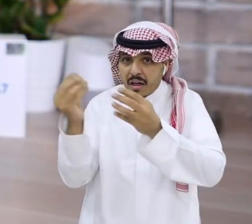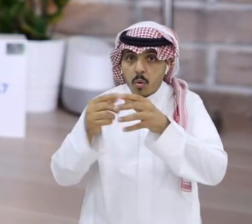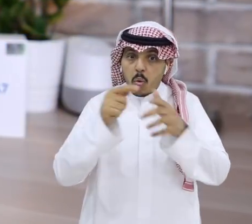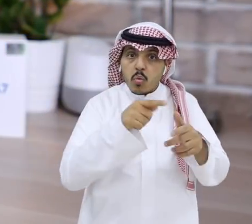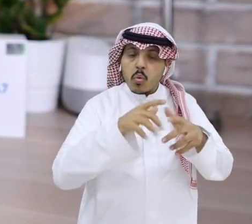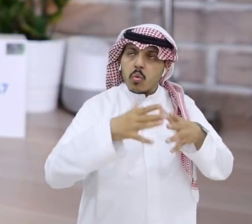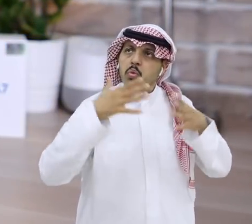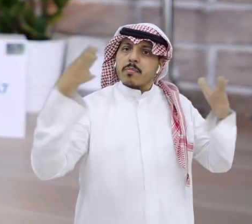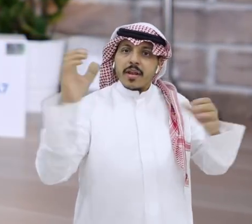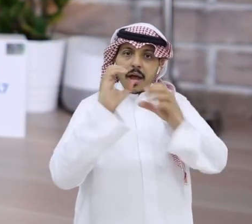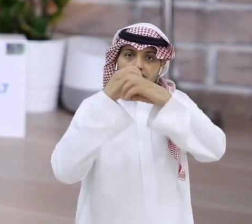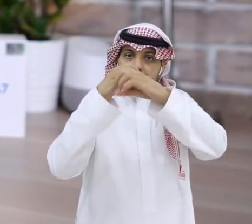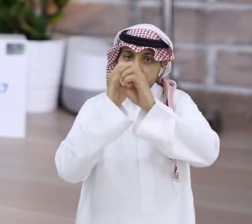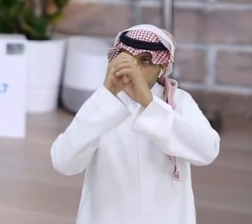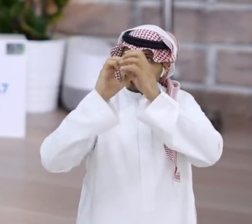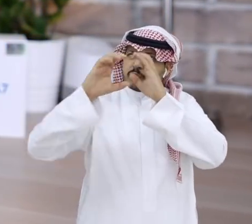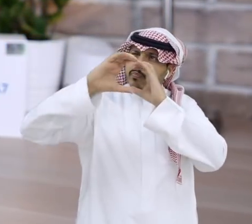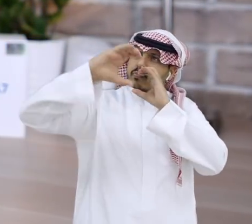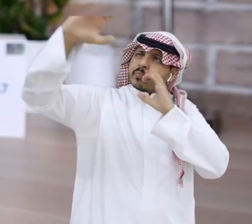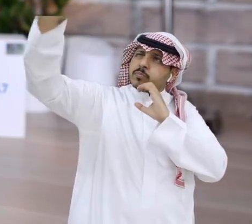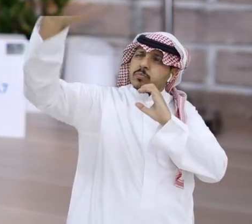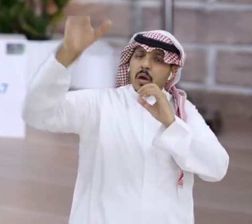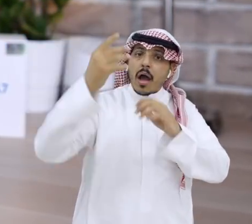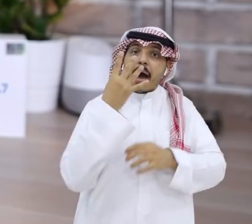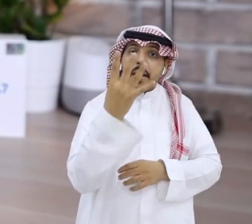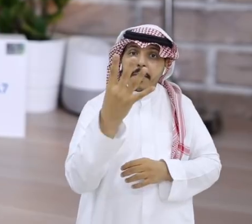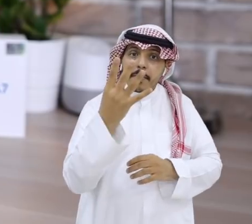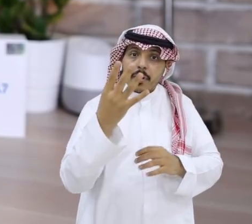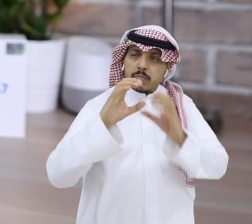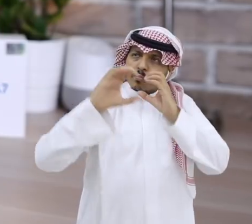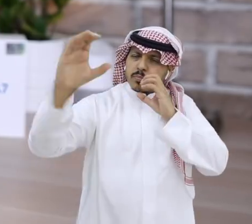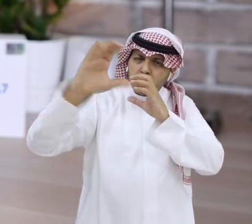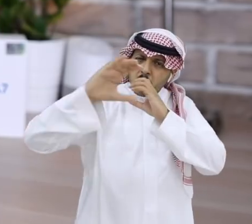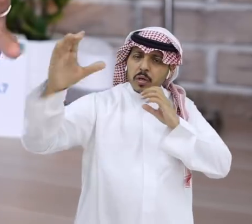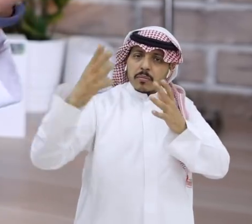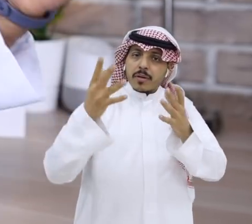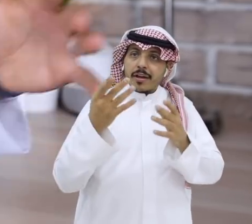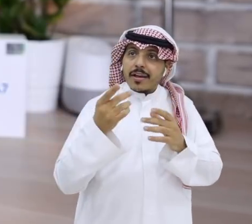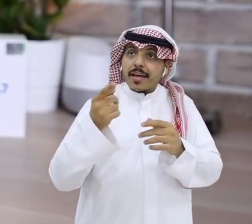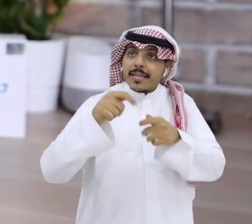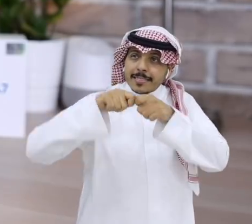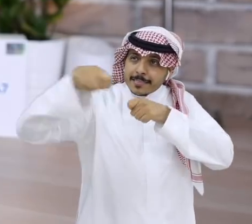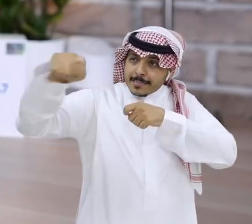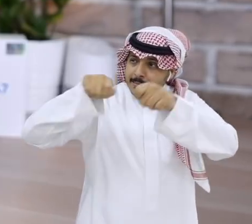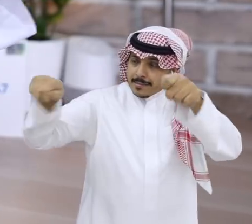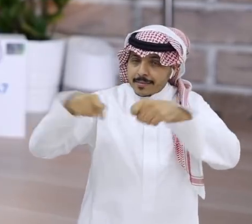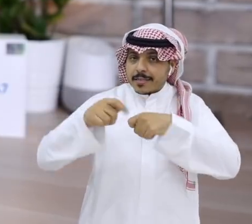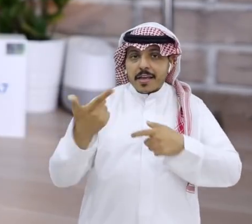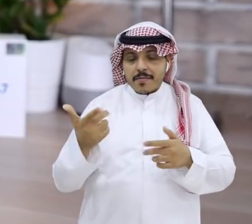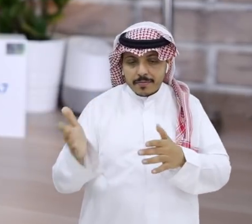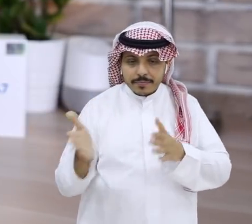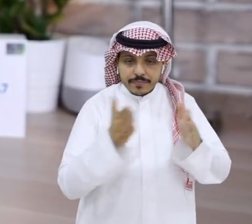Scientists had to use 4 huge telescopes to find it.